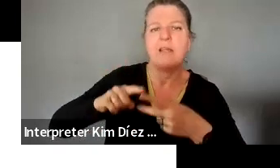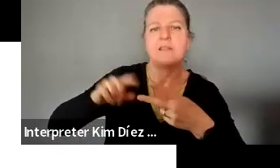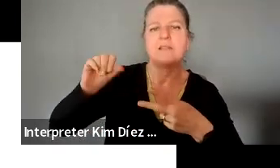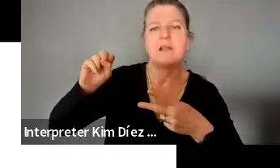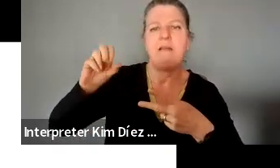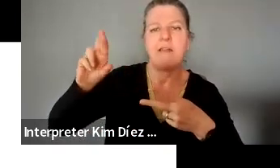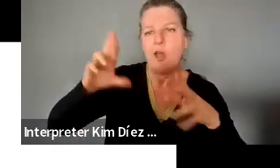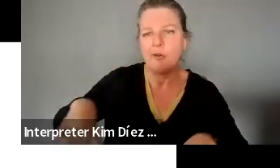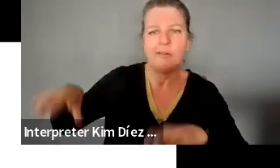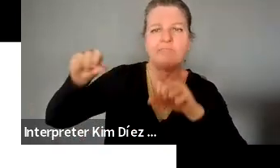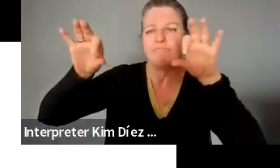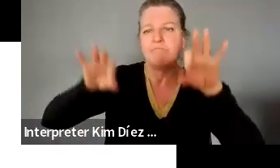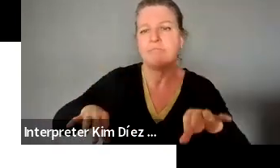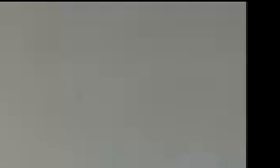[Alex] All right. [Una] James, do you have anything to add?